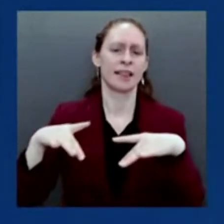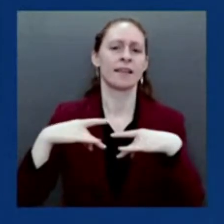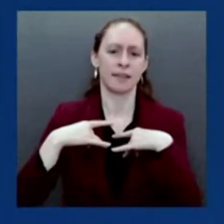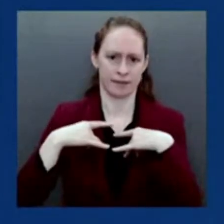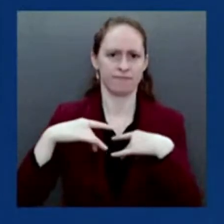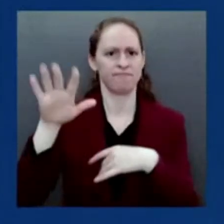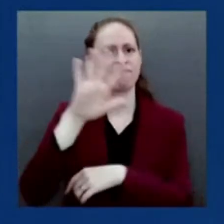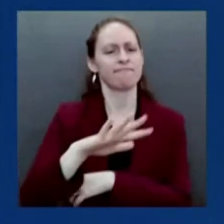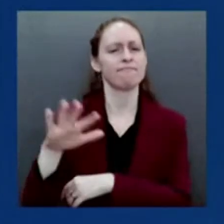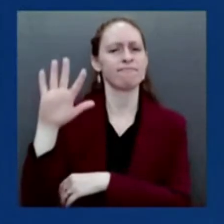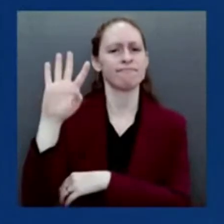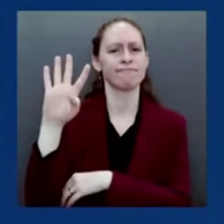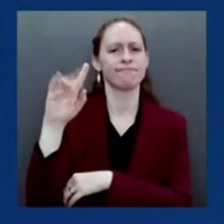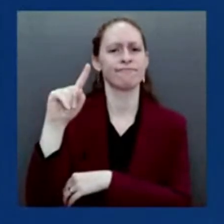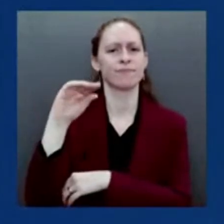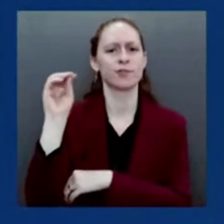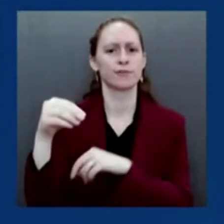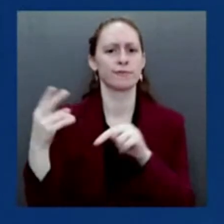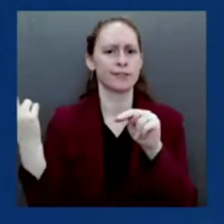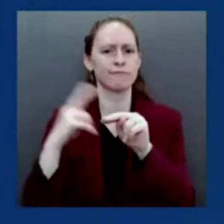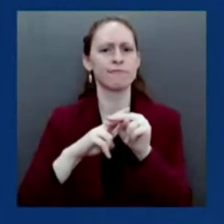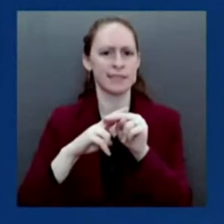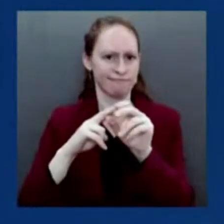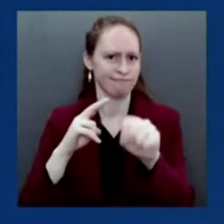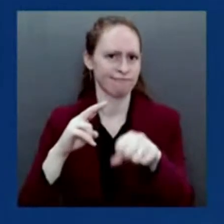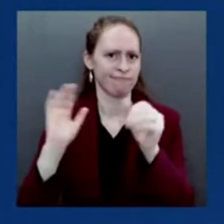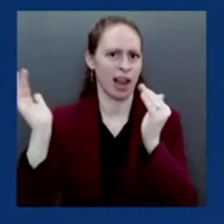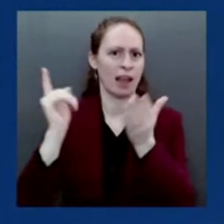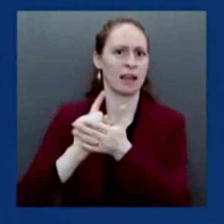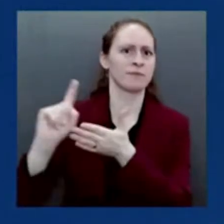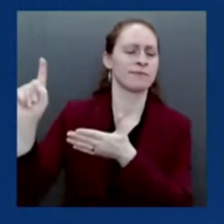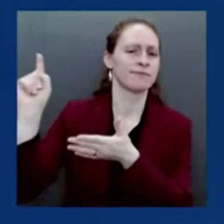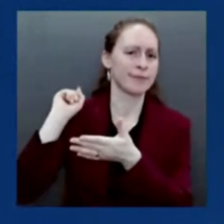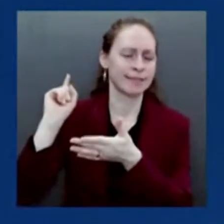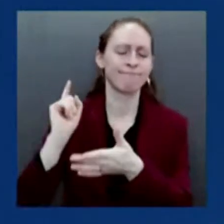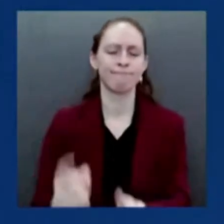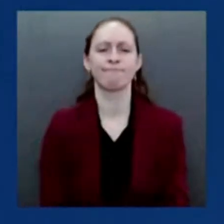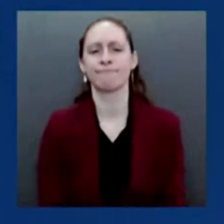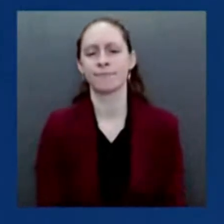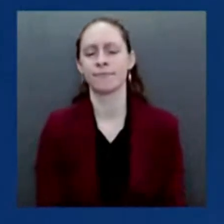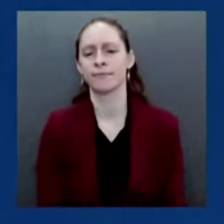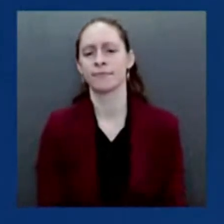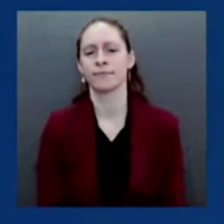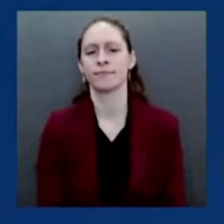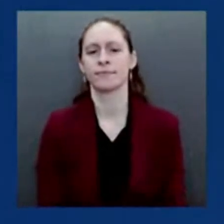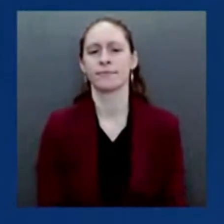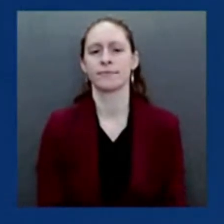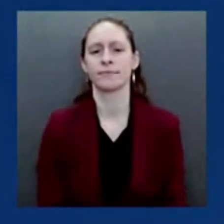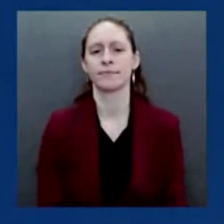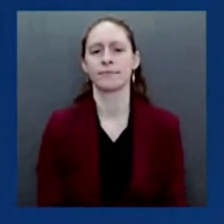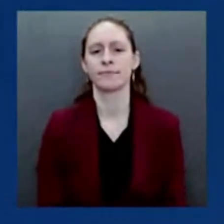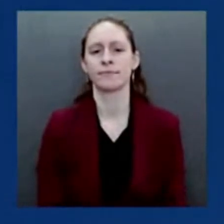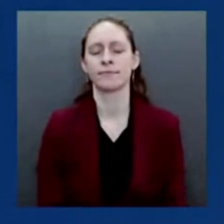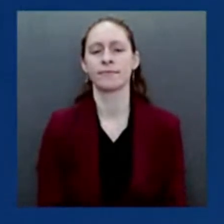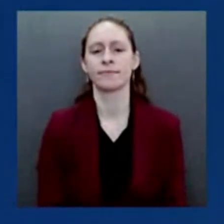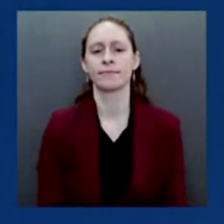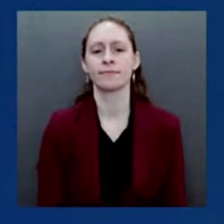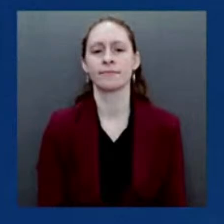ABOUT 751,000 CASES PER DAY. AN INCREASE OF 47 PERCENT OVER